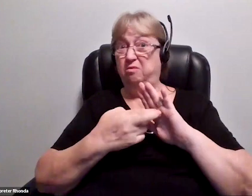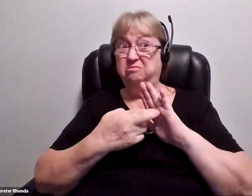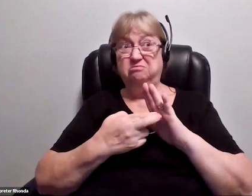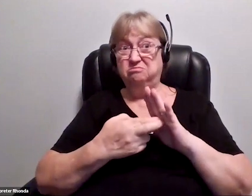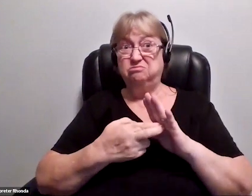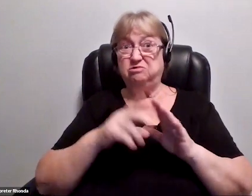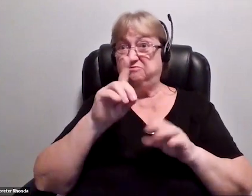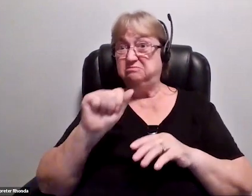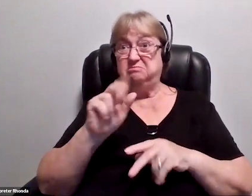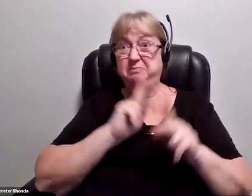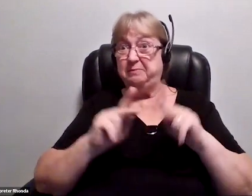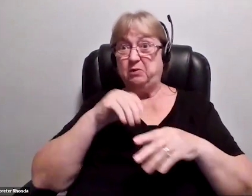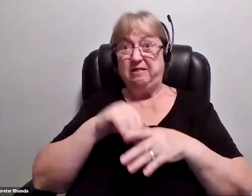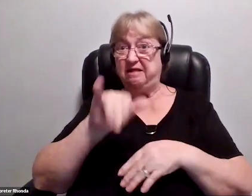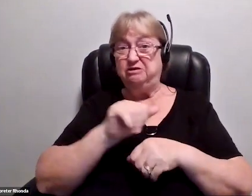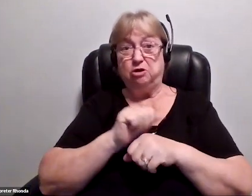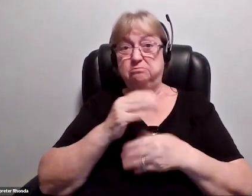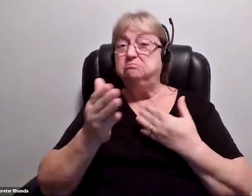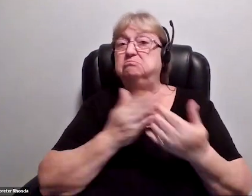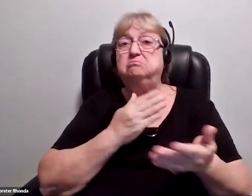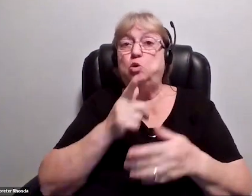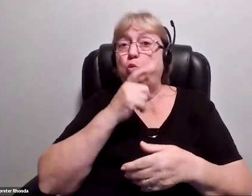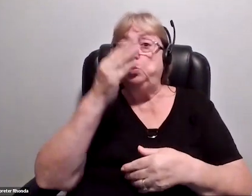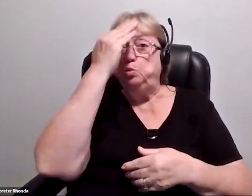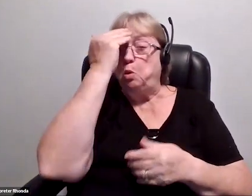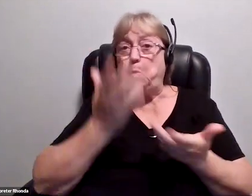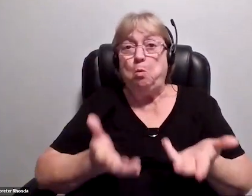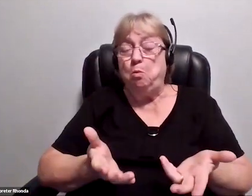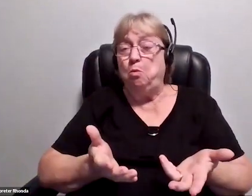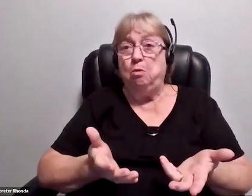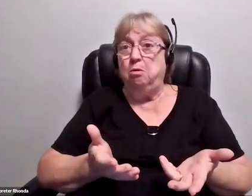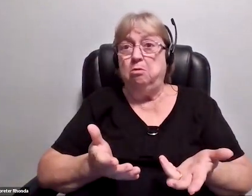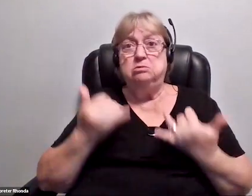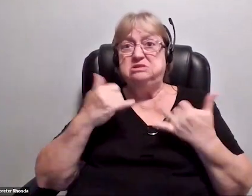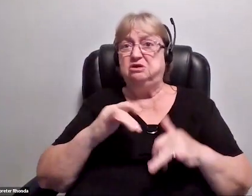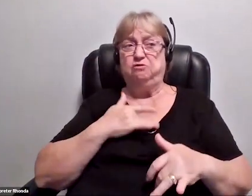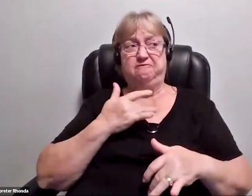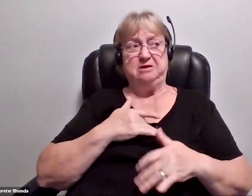it doesn't matter if you know people in this job, you still don't feel that this place is for you.